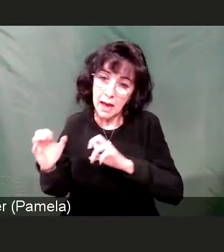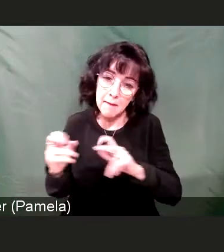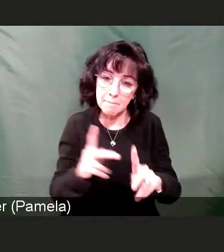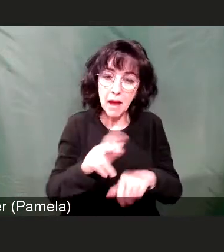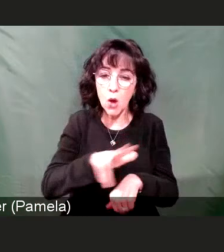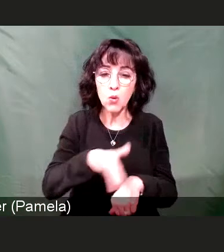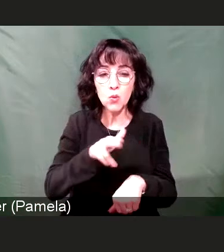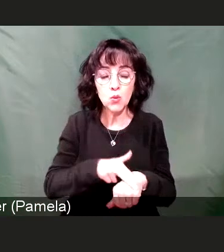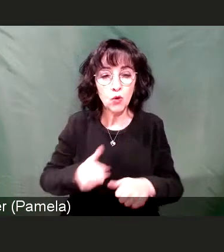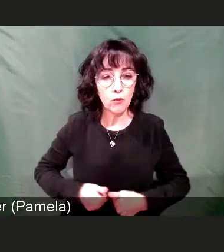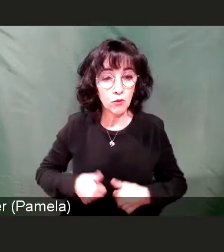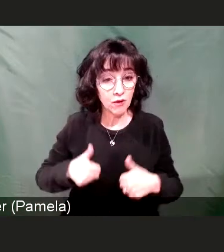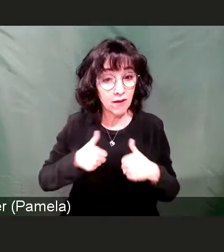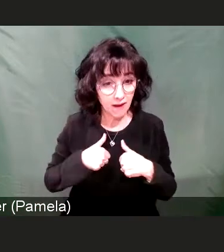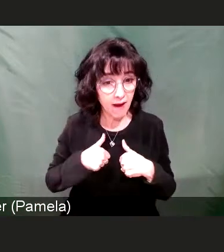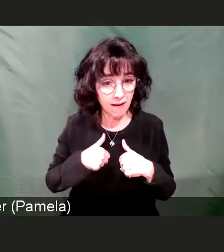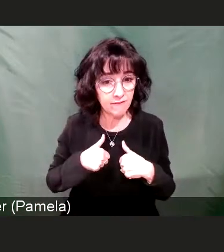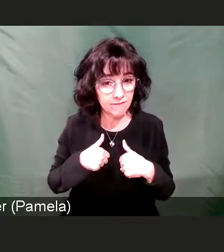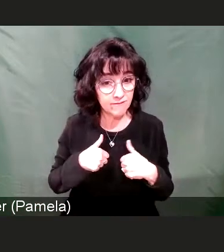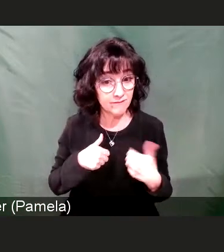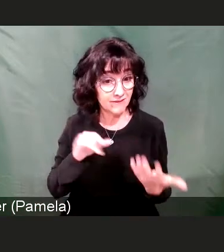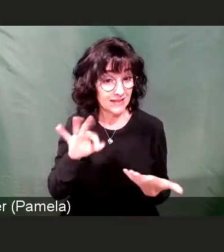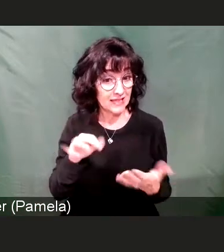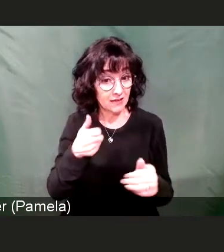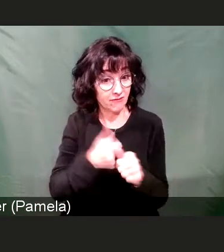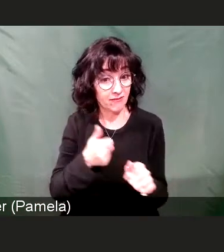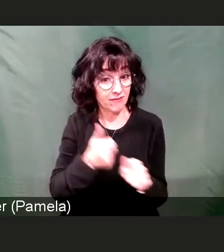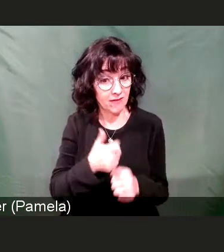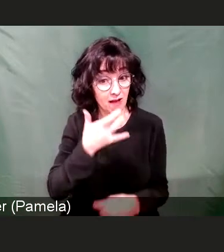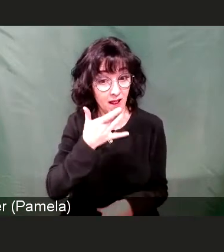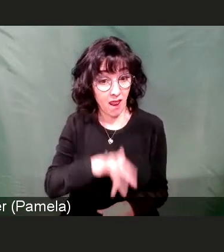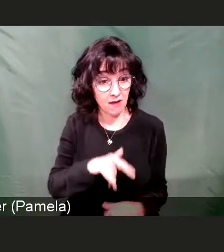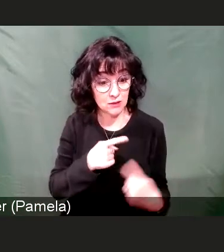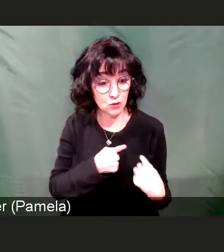to receive the vaccine or you have not received the vaccine